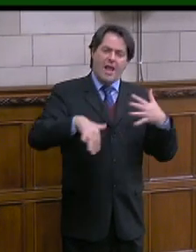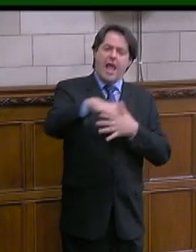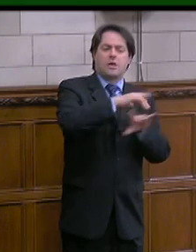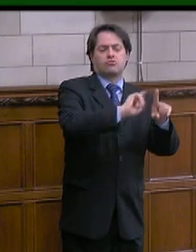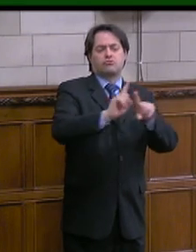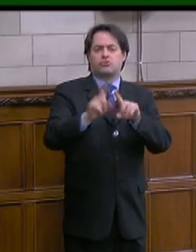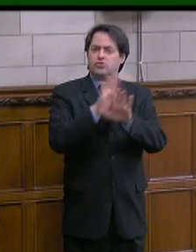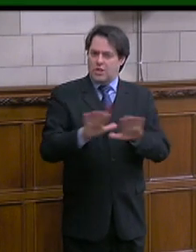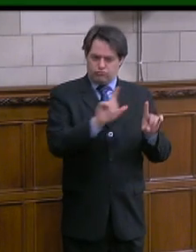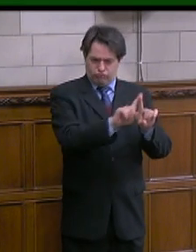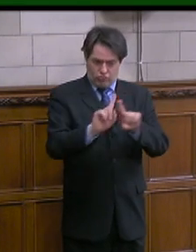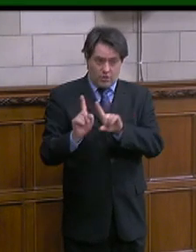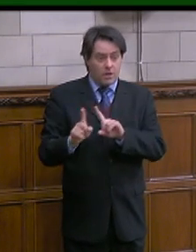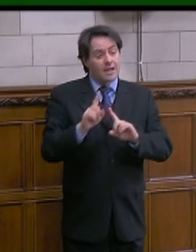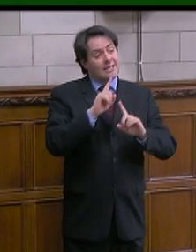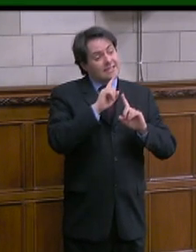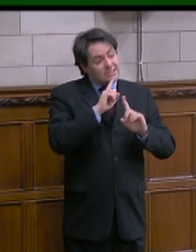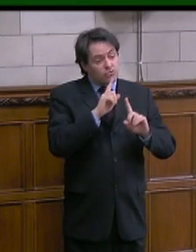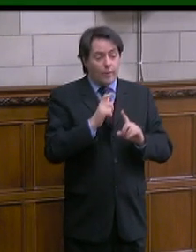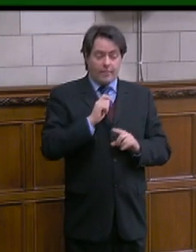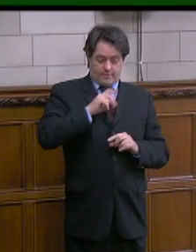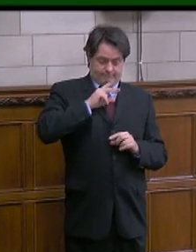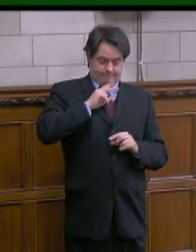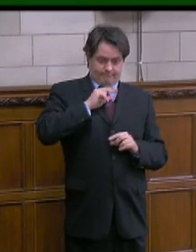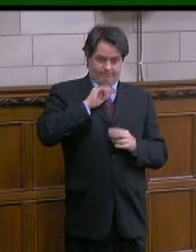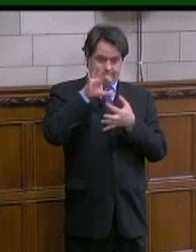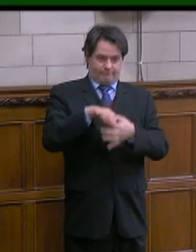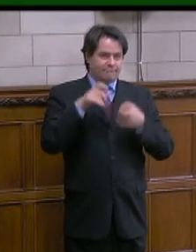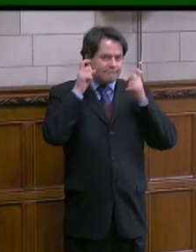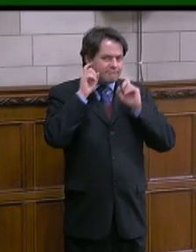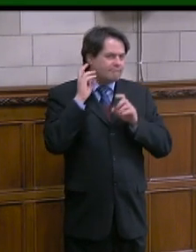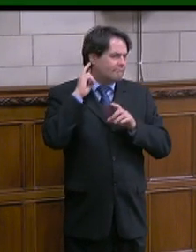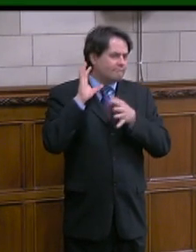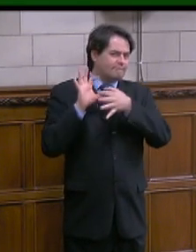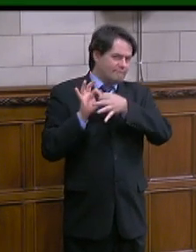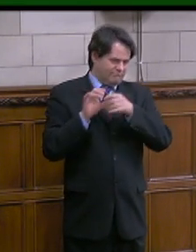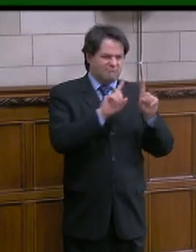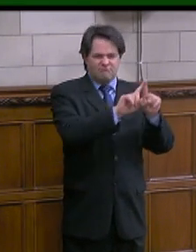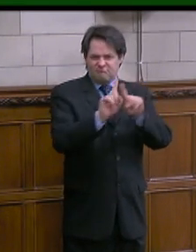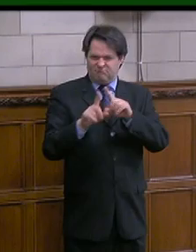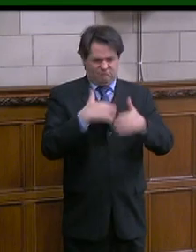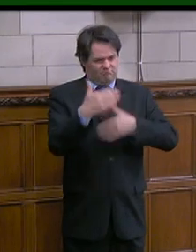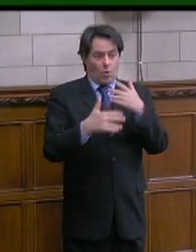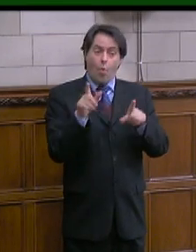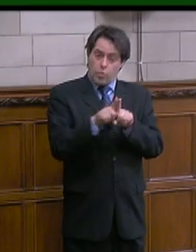Teachers spoke with a special microphone that was tuned into the children’s implants, and every session was signed.